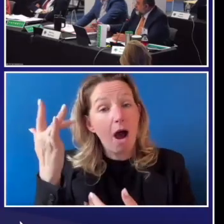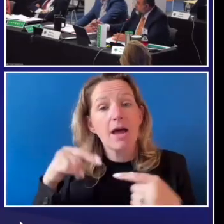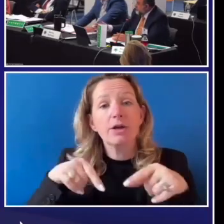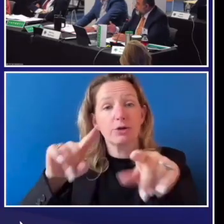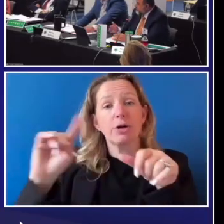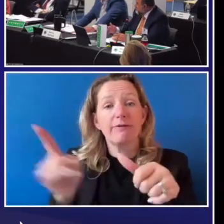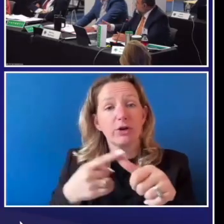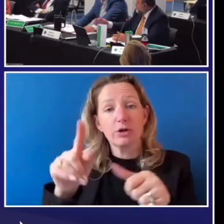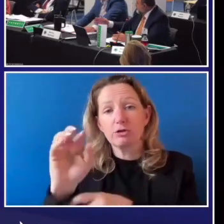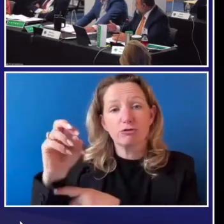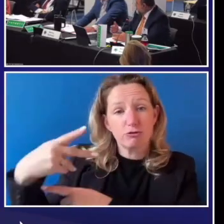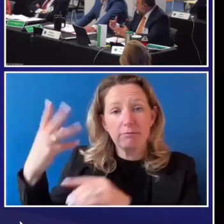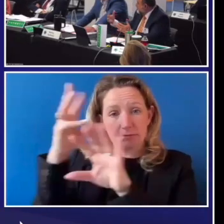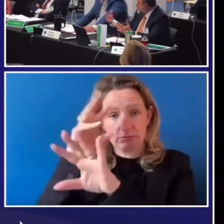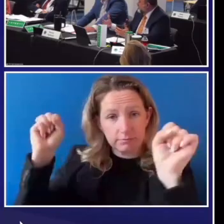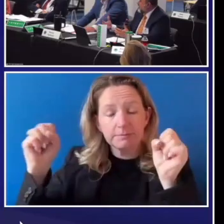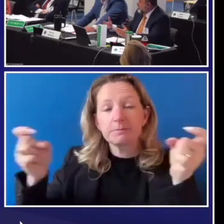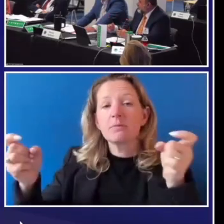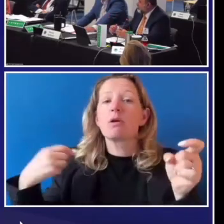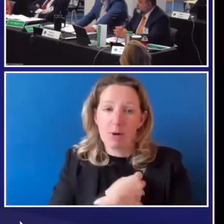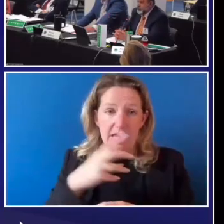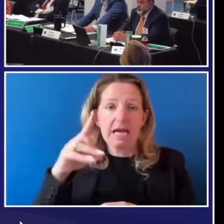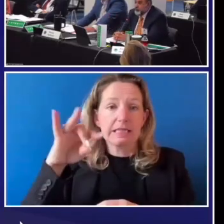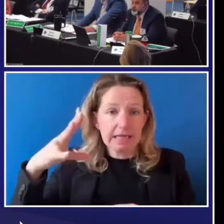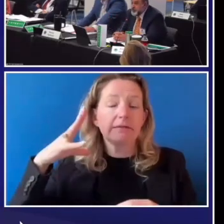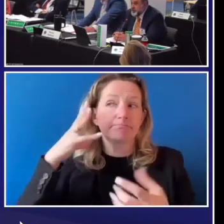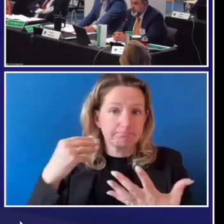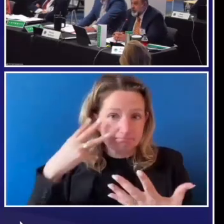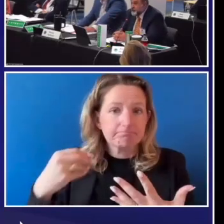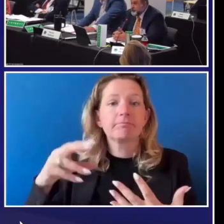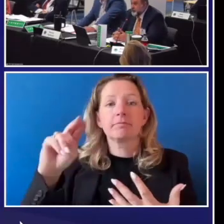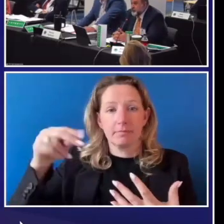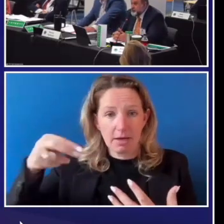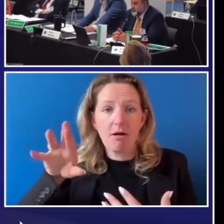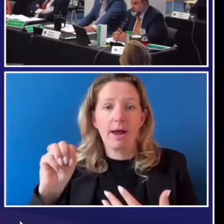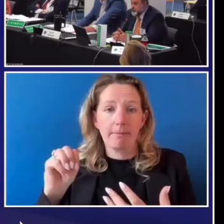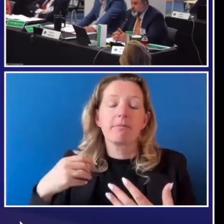I say we because talking about higher ed, writ large, and remove the regional monopolies.